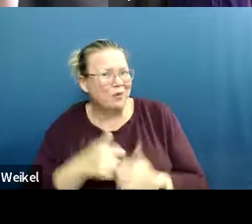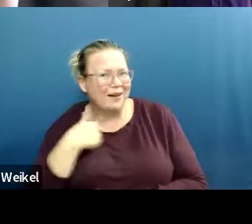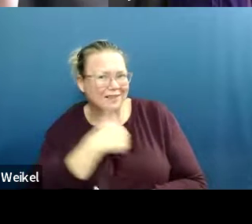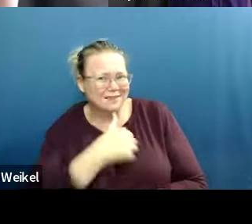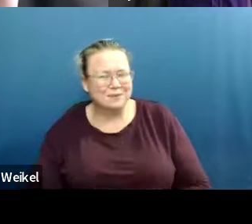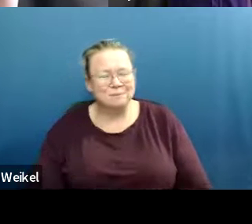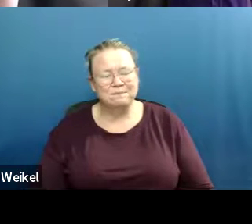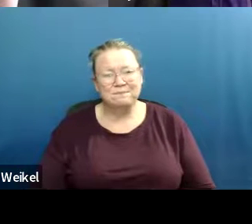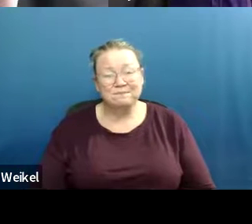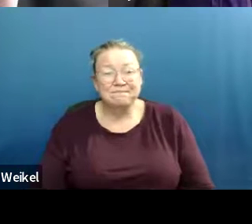Rosie Vazquez: got a check.